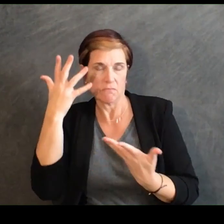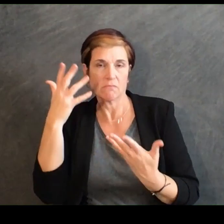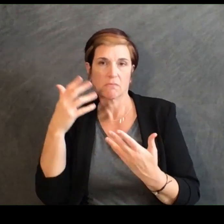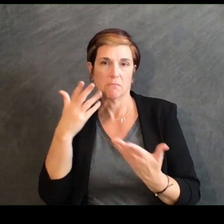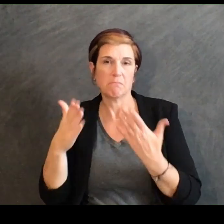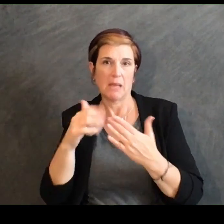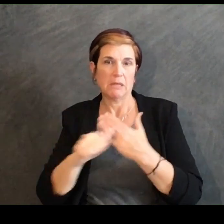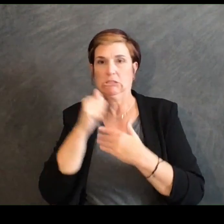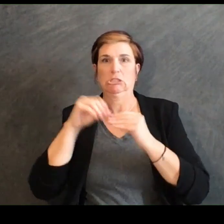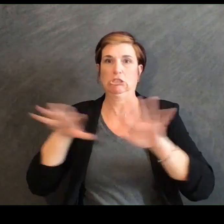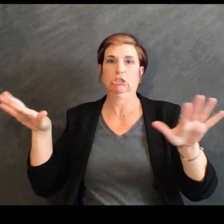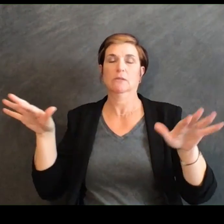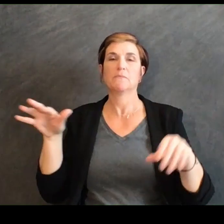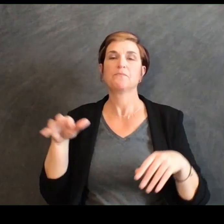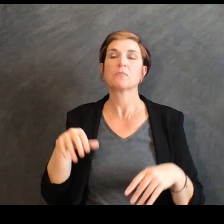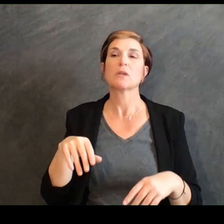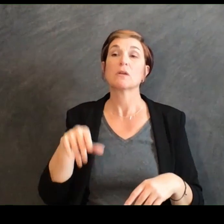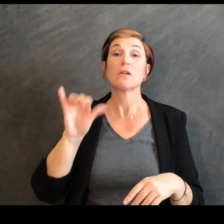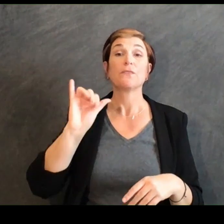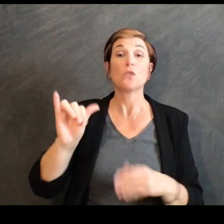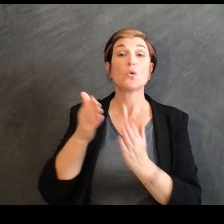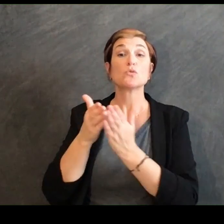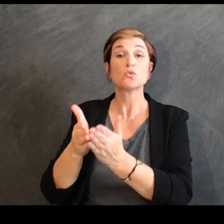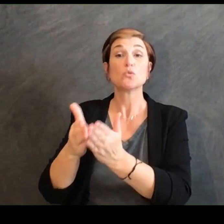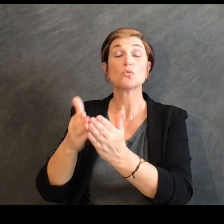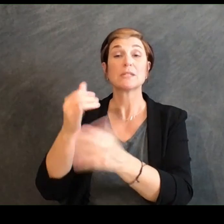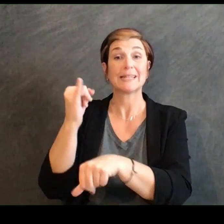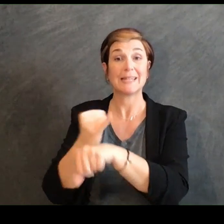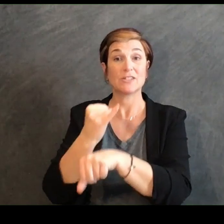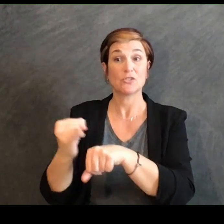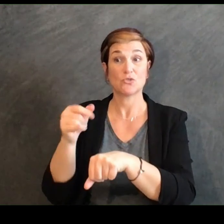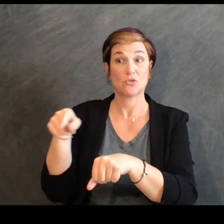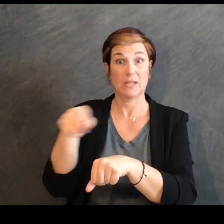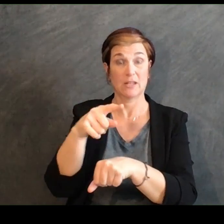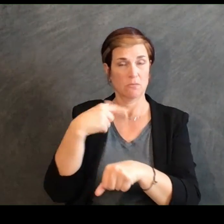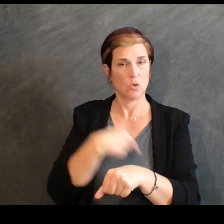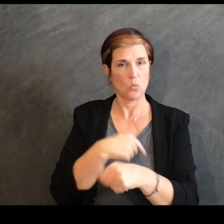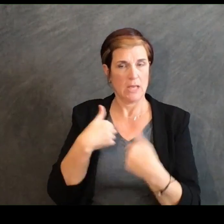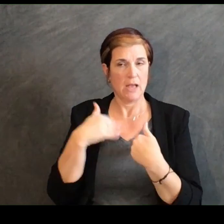from the cruise line industry but they're currently considering what other